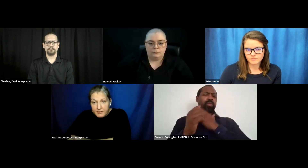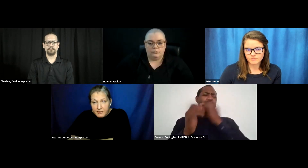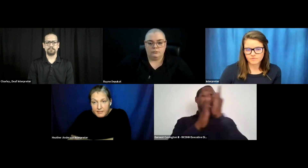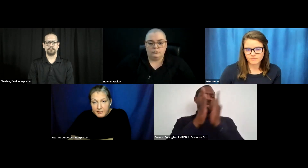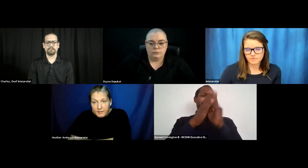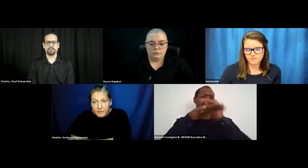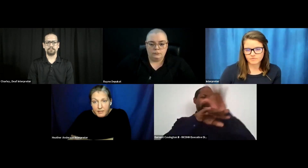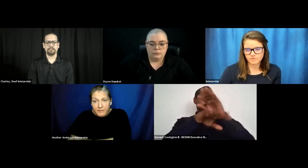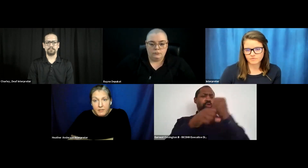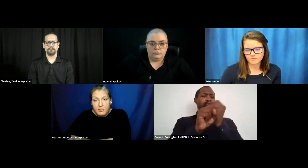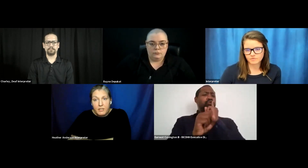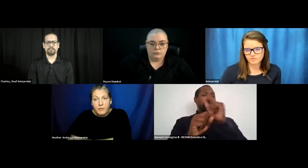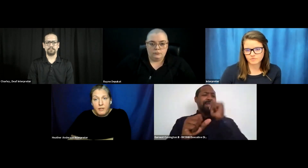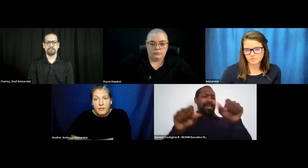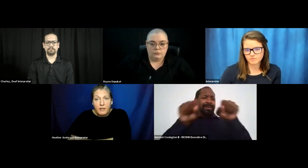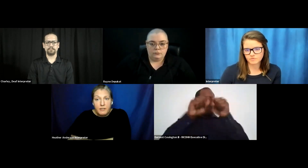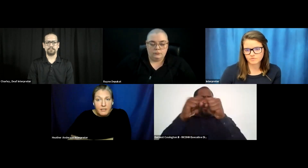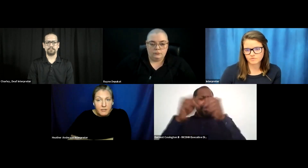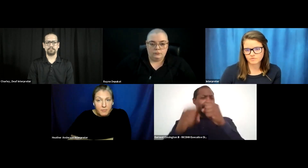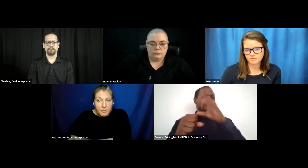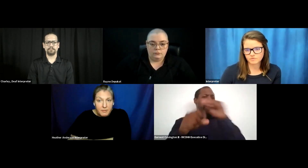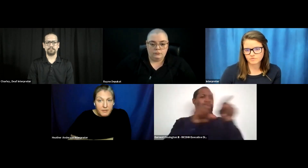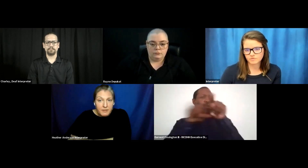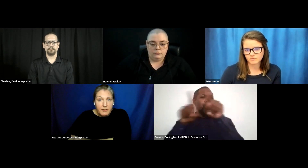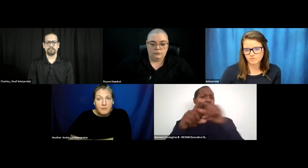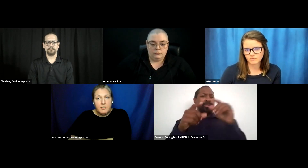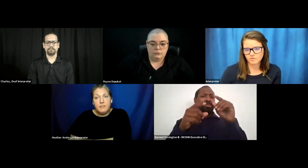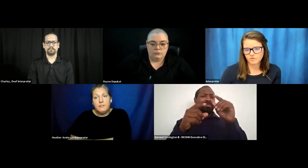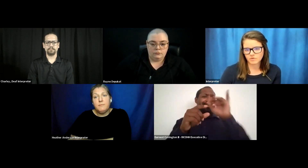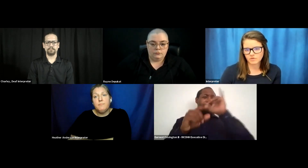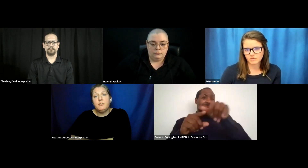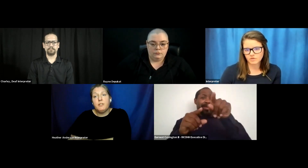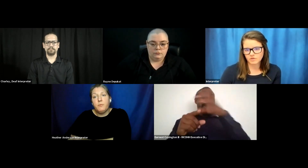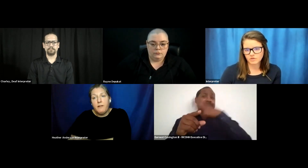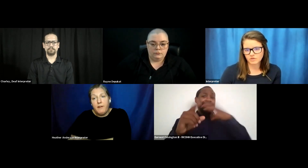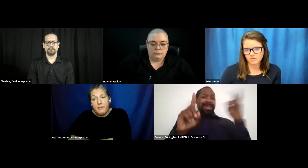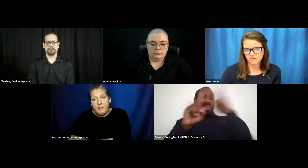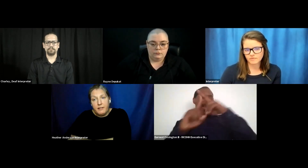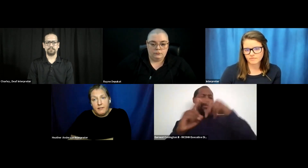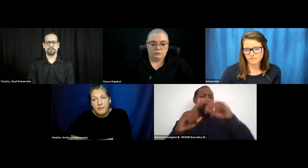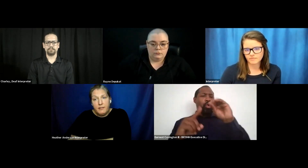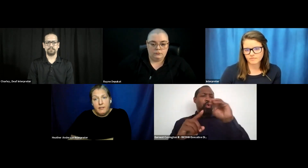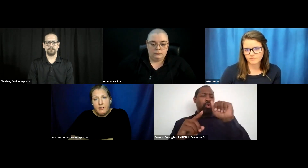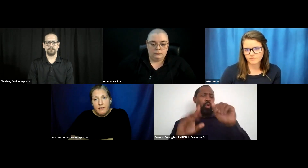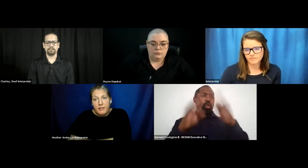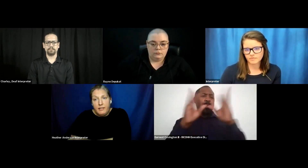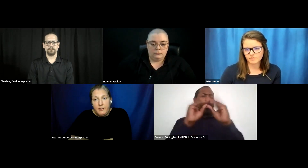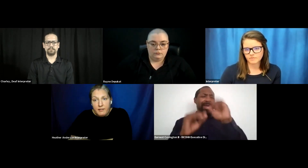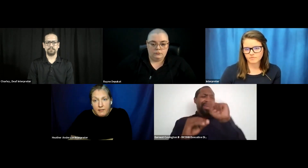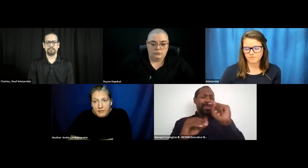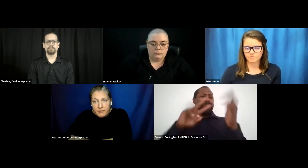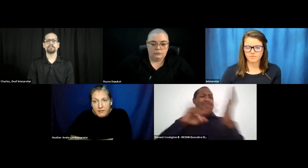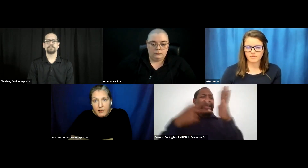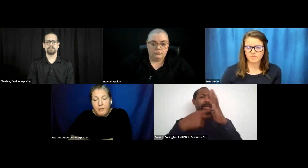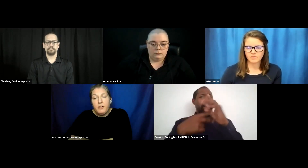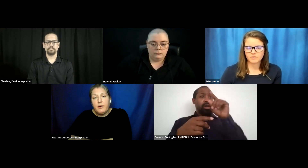That's a good idea. But I'd have to check with our legal department. Just to be sure that we're not violating anything.